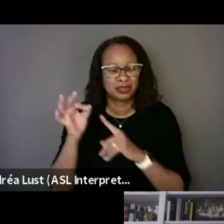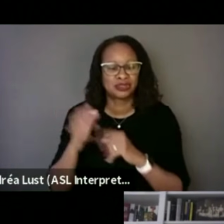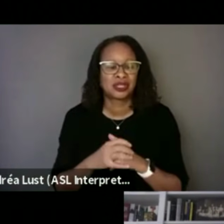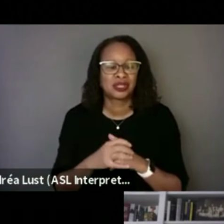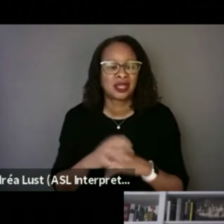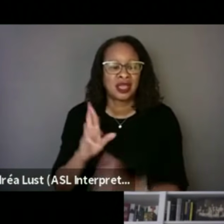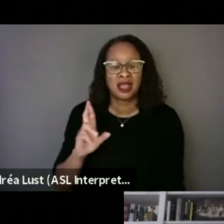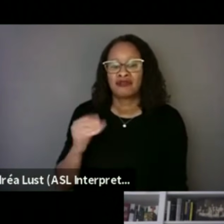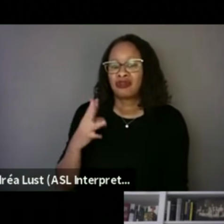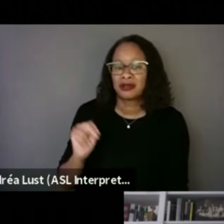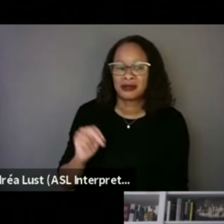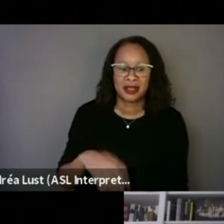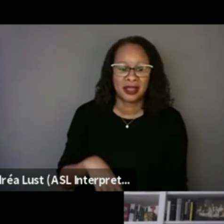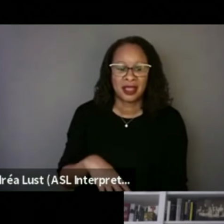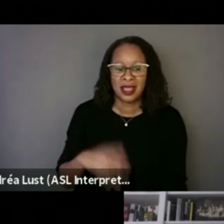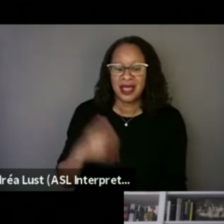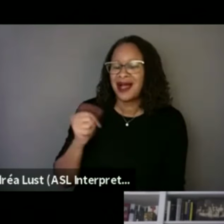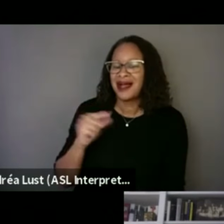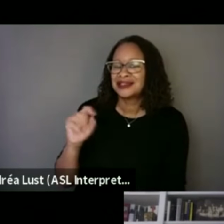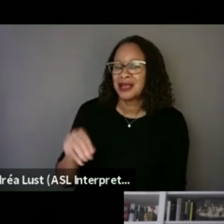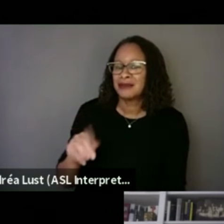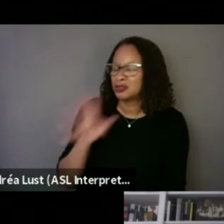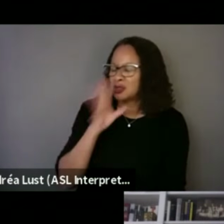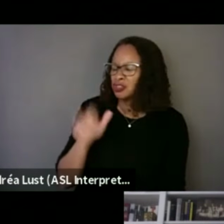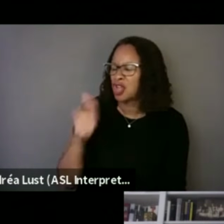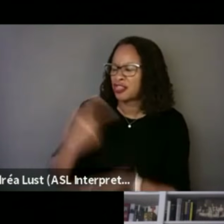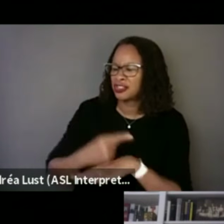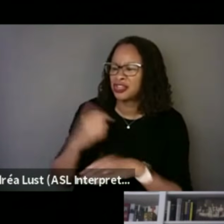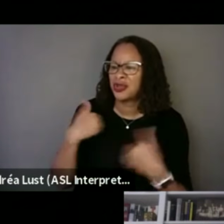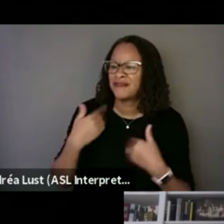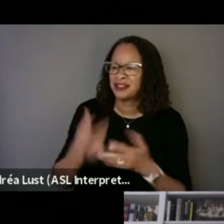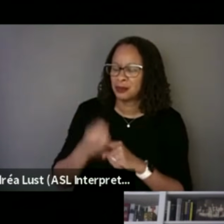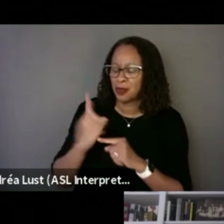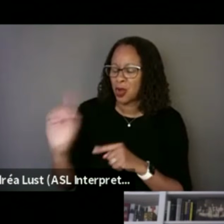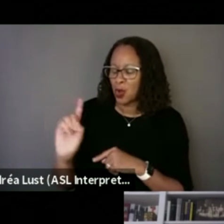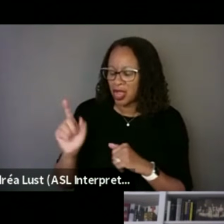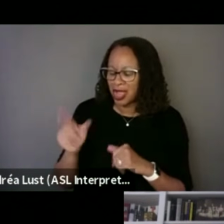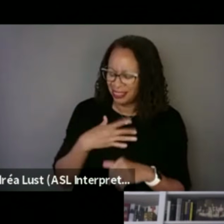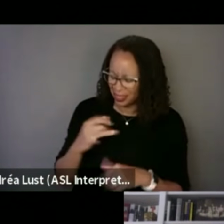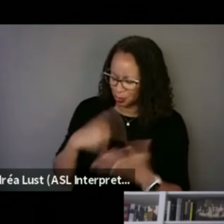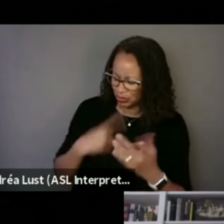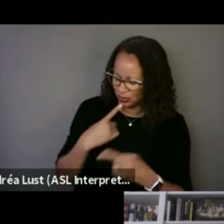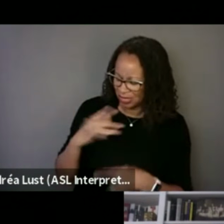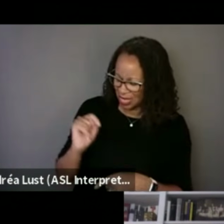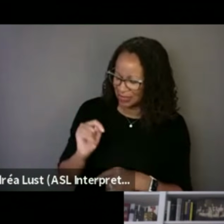I really liked how you said how this moment, where you have to kind of the...